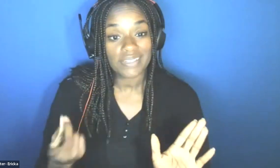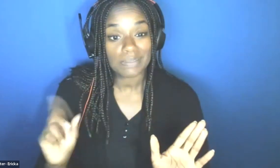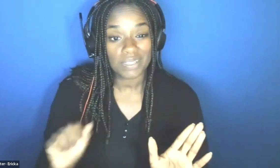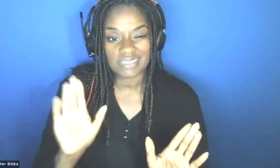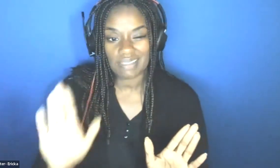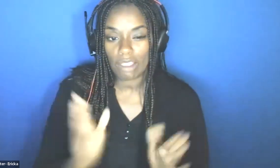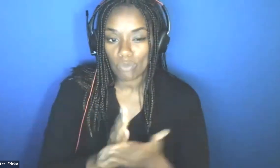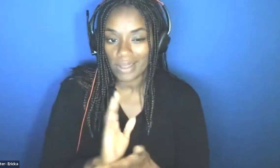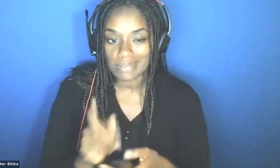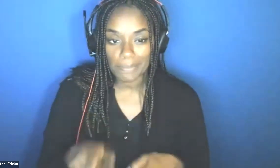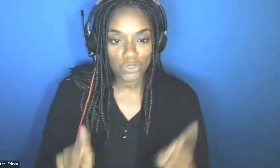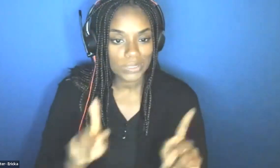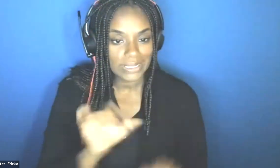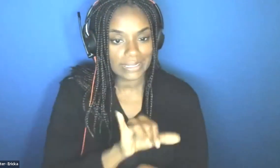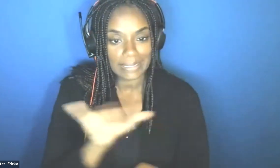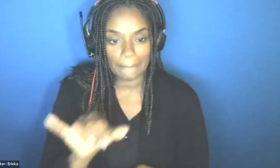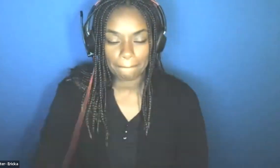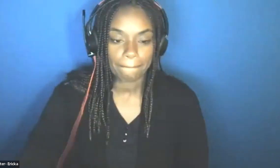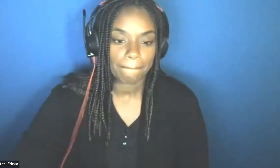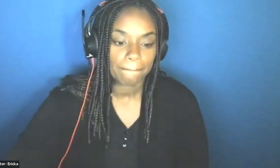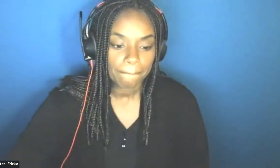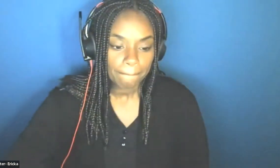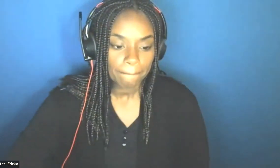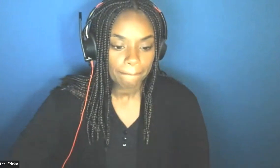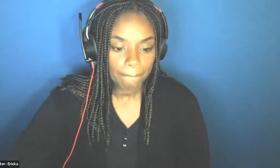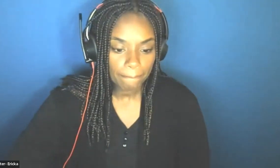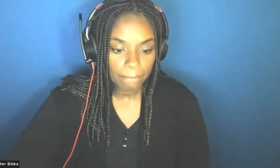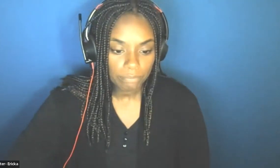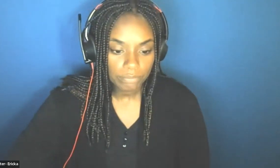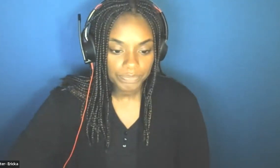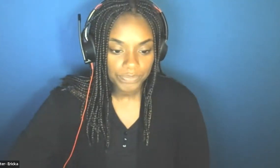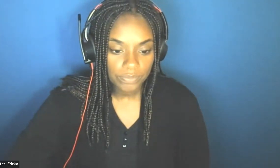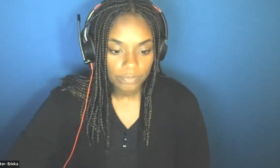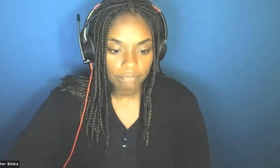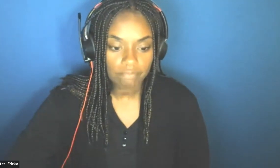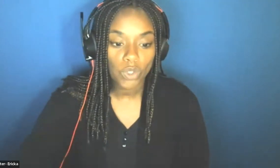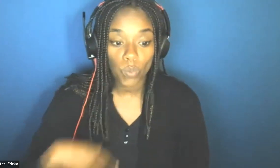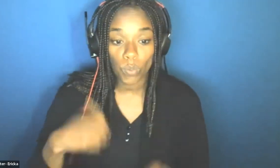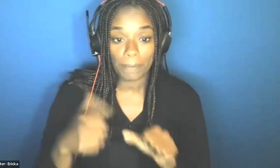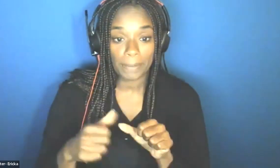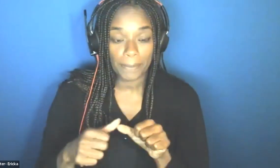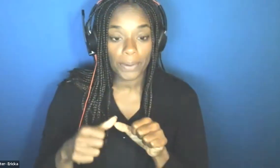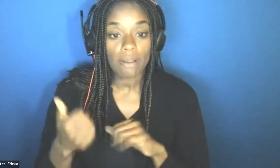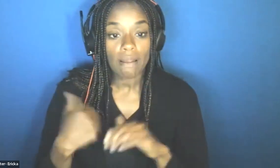You know, the ADA is a sweeping civil rights legislation, signed into law in 1990, preventing discrimination against people with disabilities in all aspects of life, including work, education, transportation, public and private places where the public go to access goods and services.